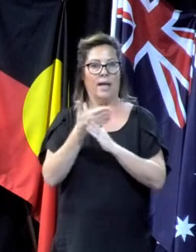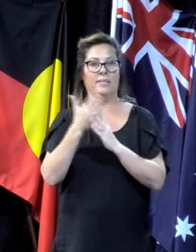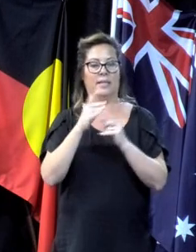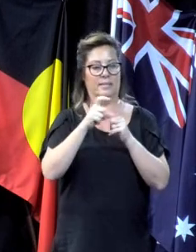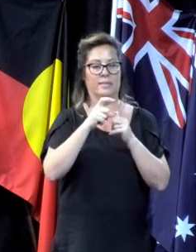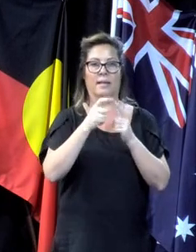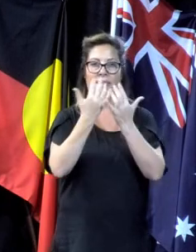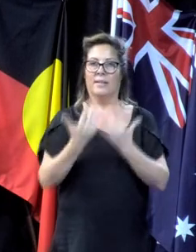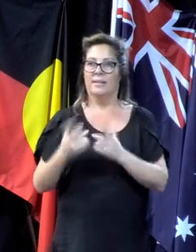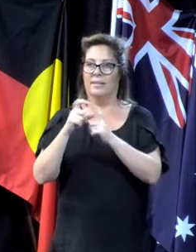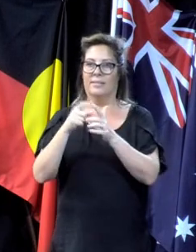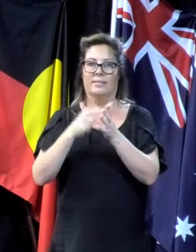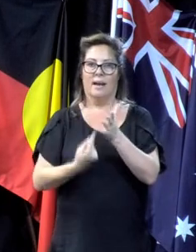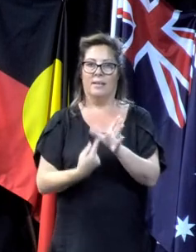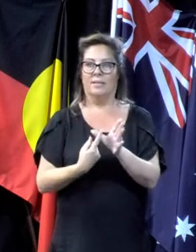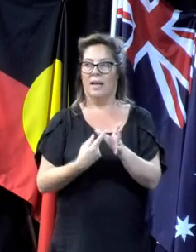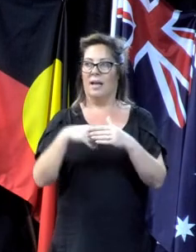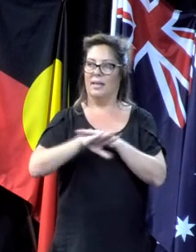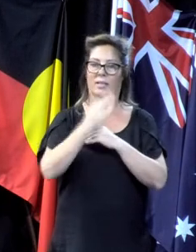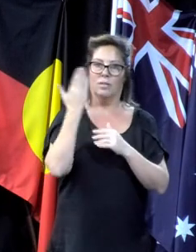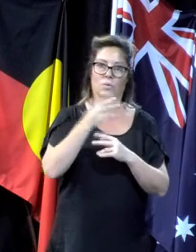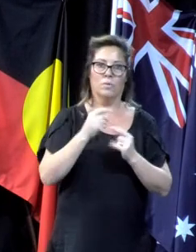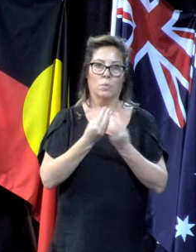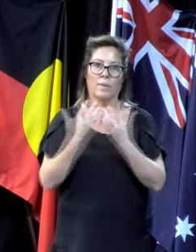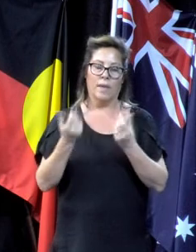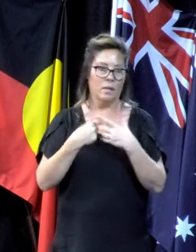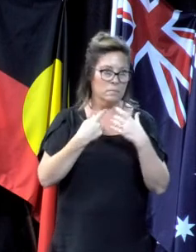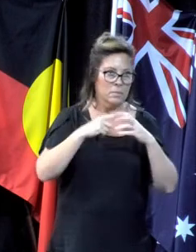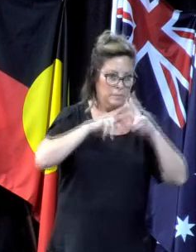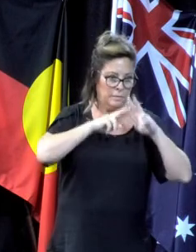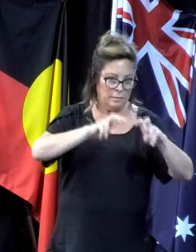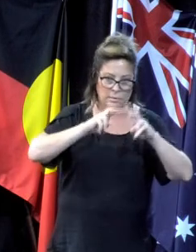doing so much interrogation to get that data. That would be a system I would like to see.